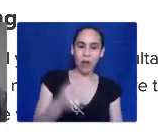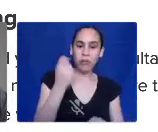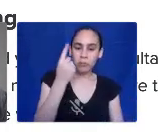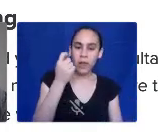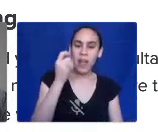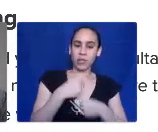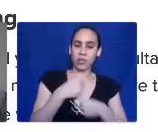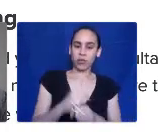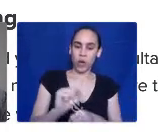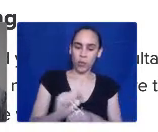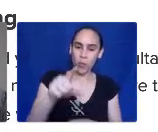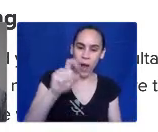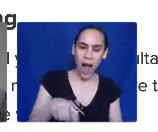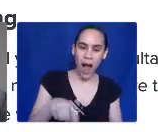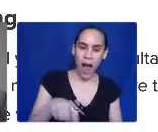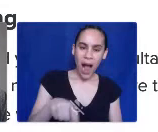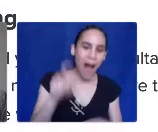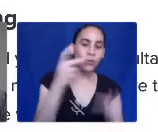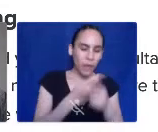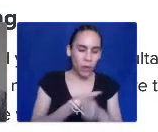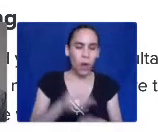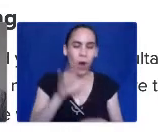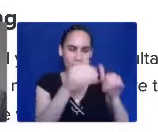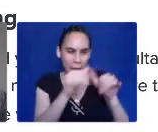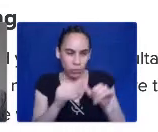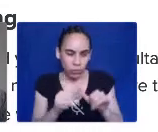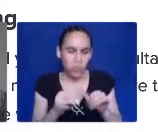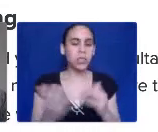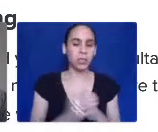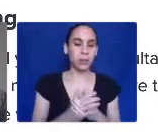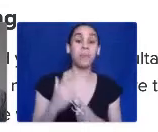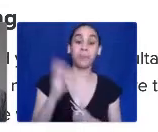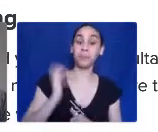yes you'll have to figure out what your metrics were um we had a resume that we reviewed for a